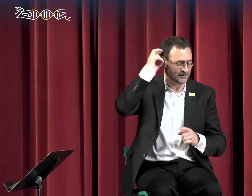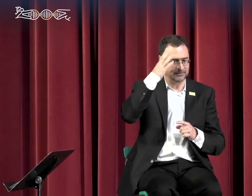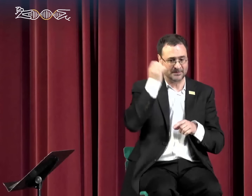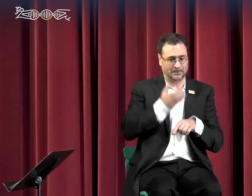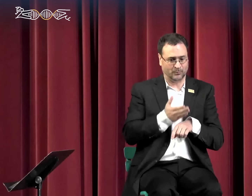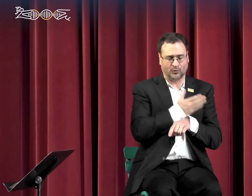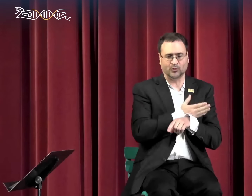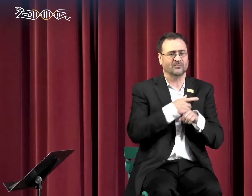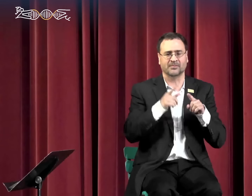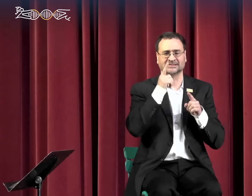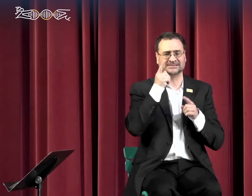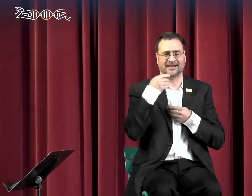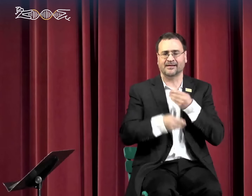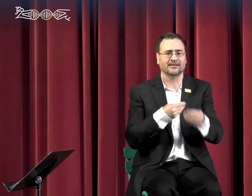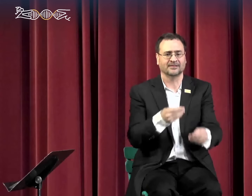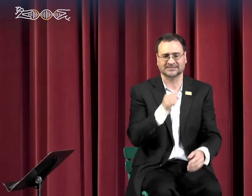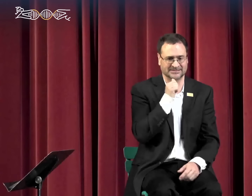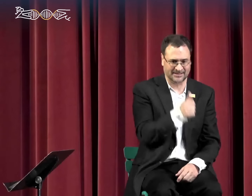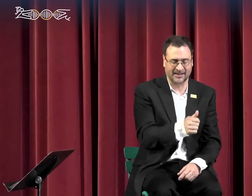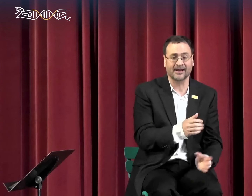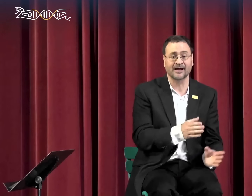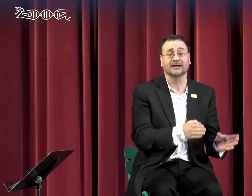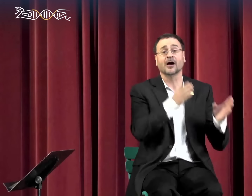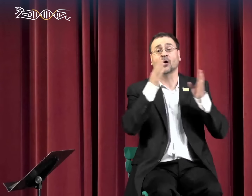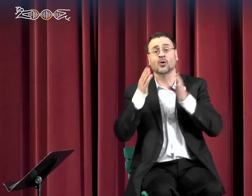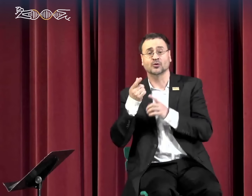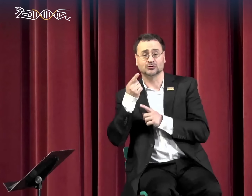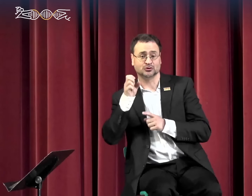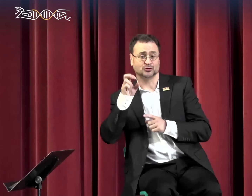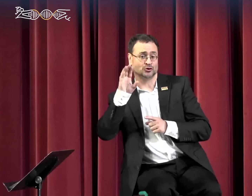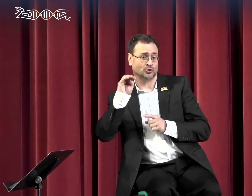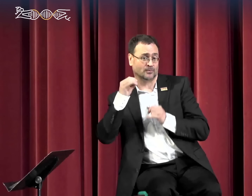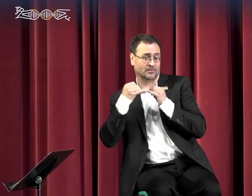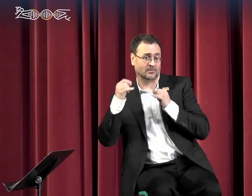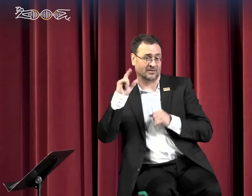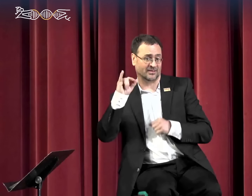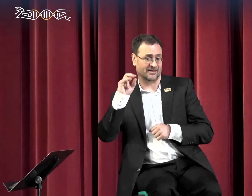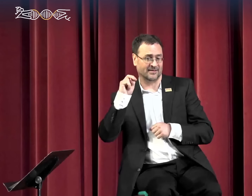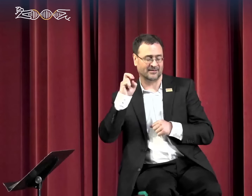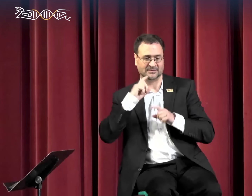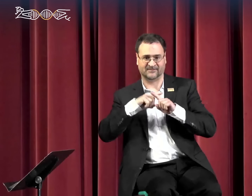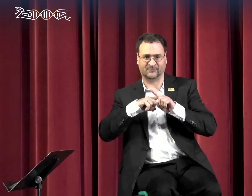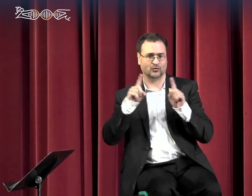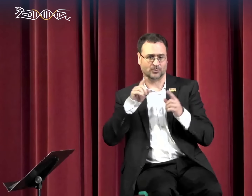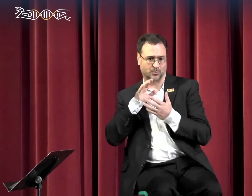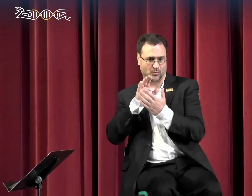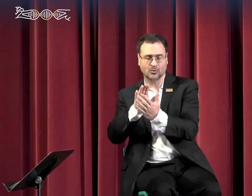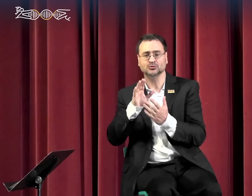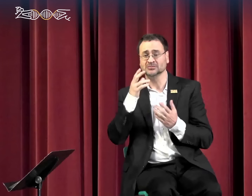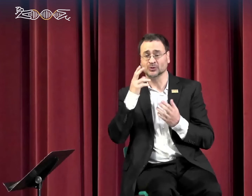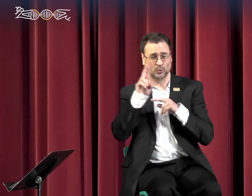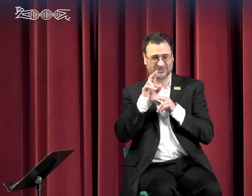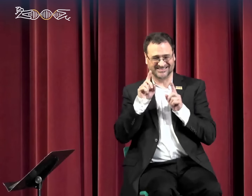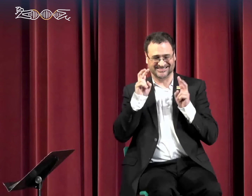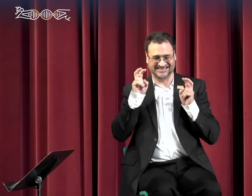Cochlear implants, you see improvements, you wouldn't see that gene passed on. Germ line is completely different approach.